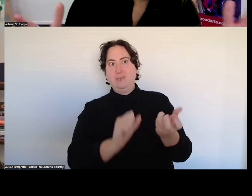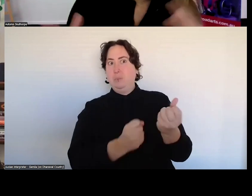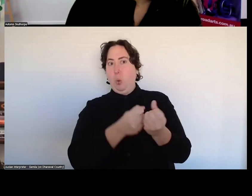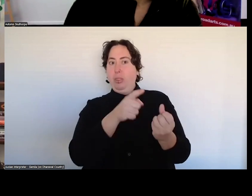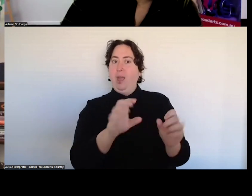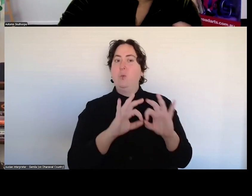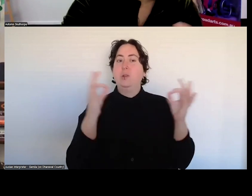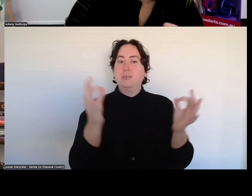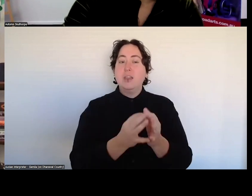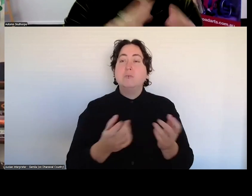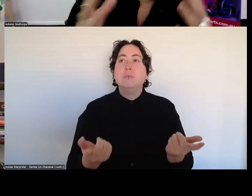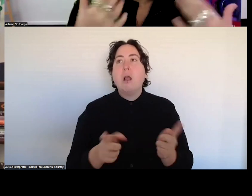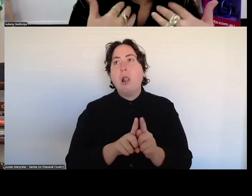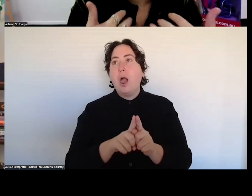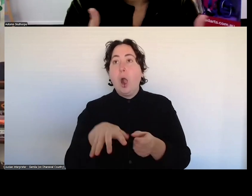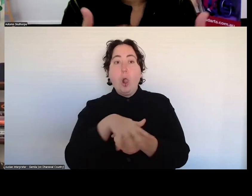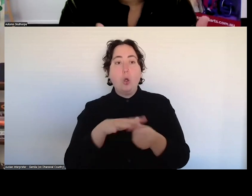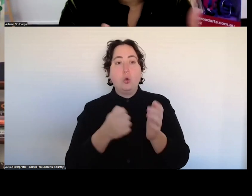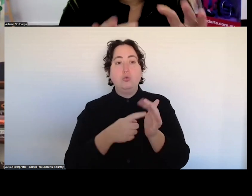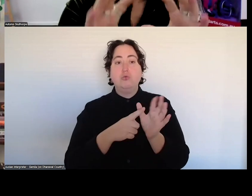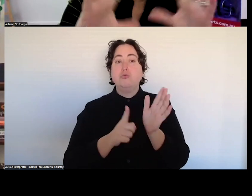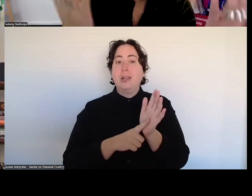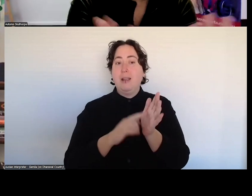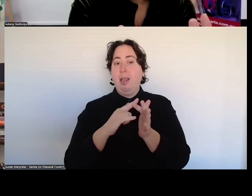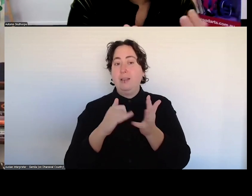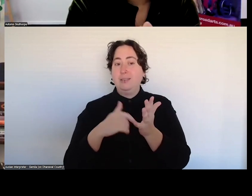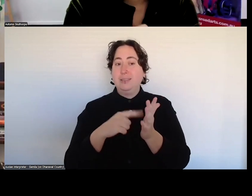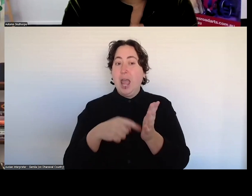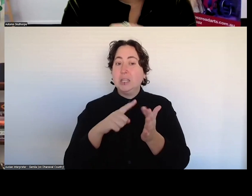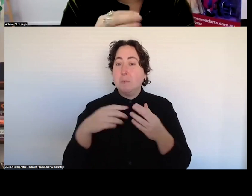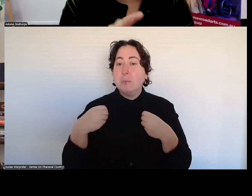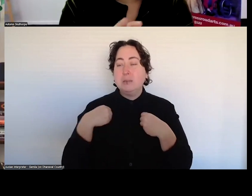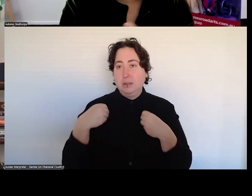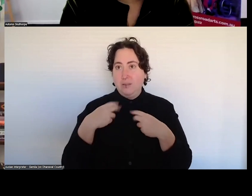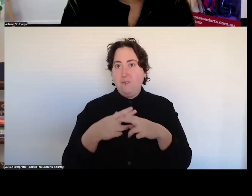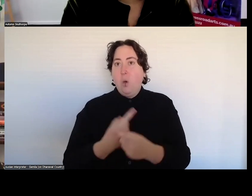real estate agents, for us that is the pool for us. We don't have